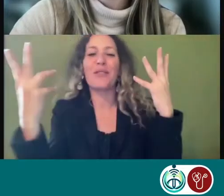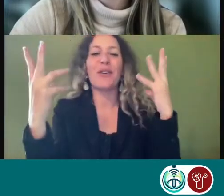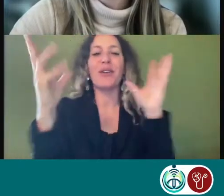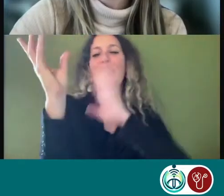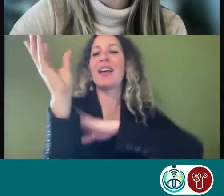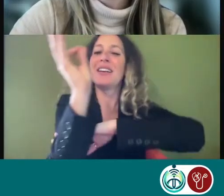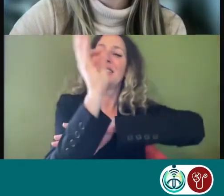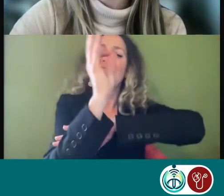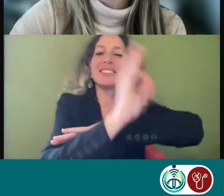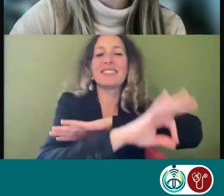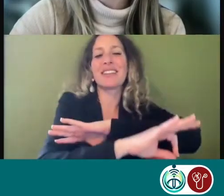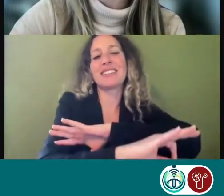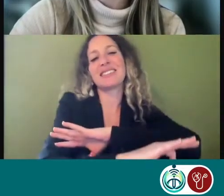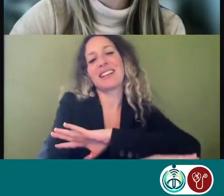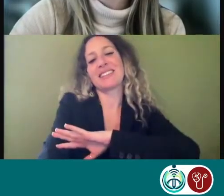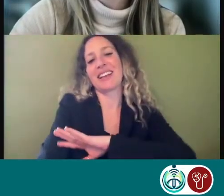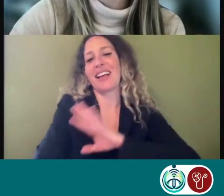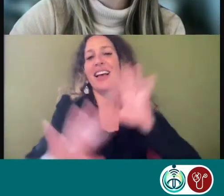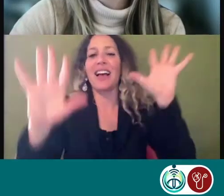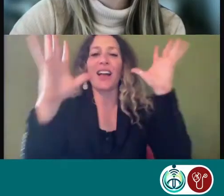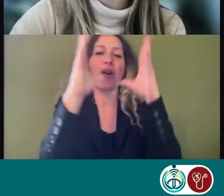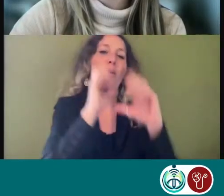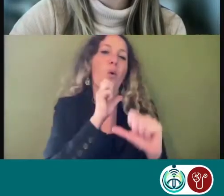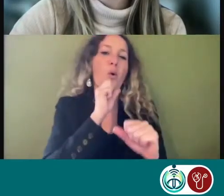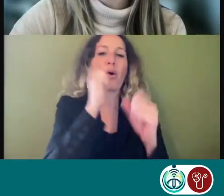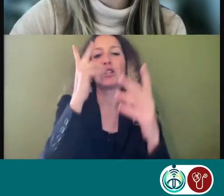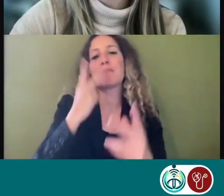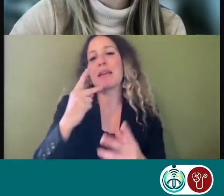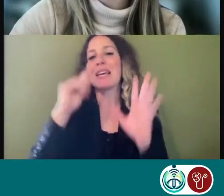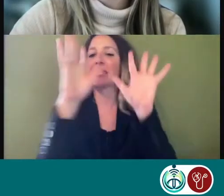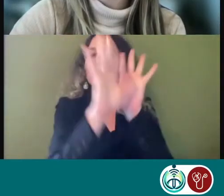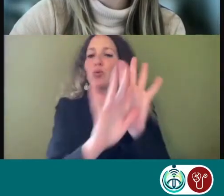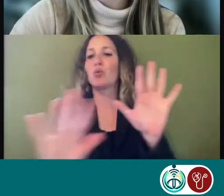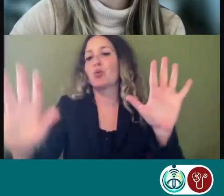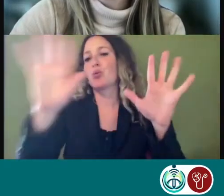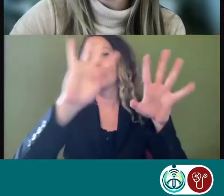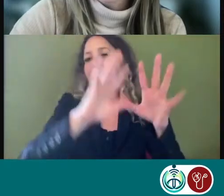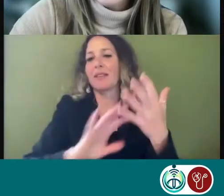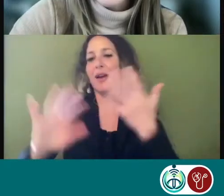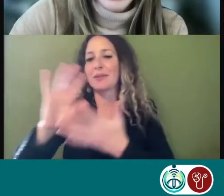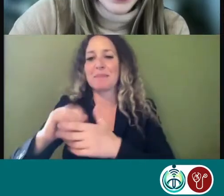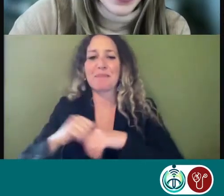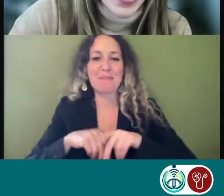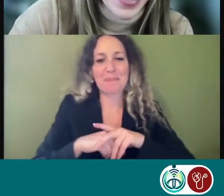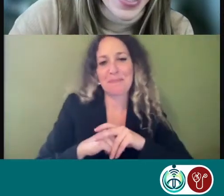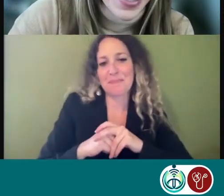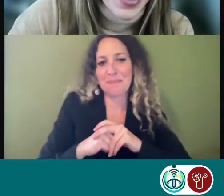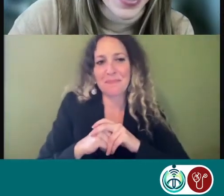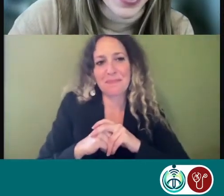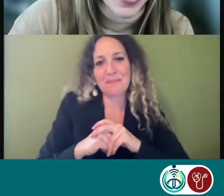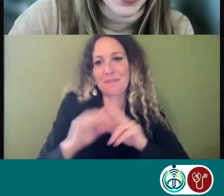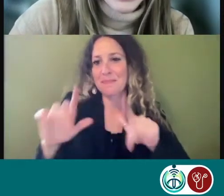blues and pinks and a skyline in the background. So with that, I'll pass it over to you.